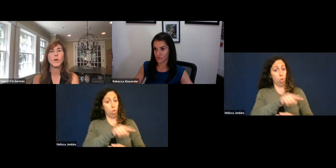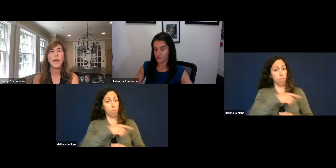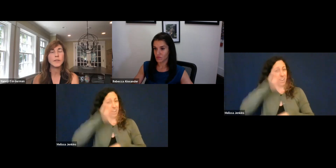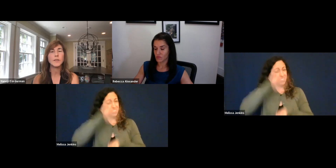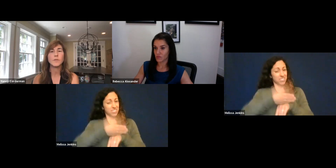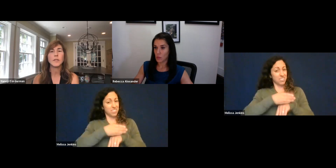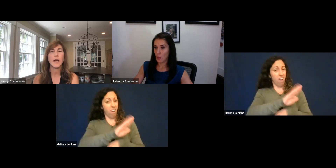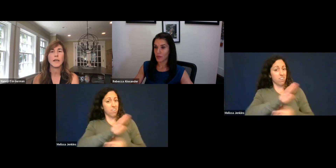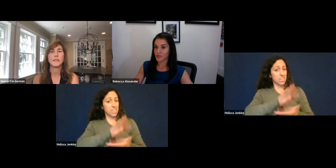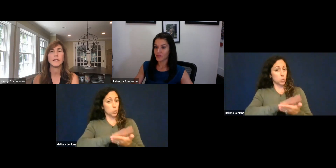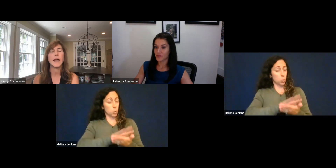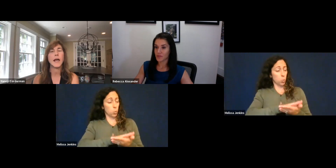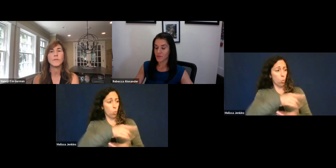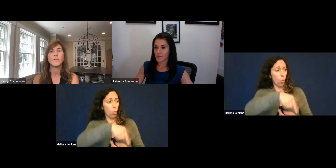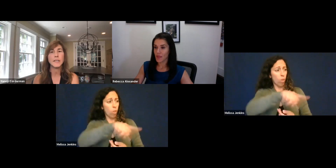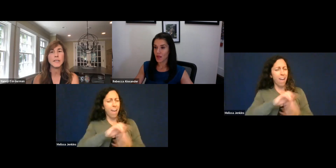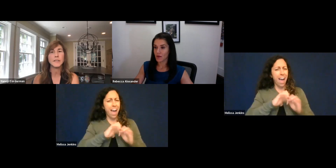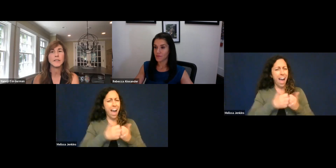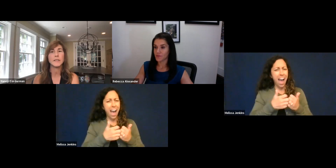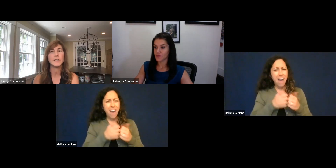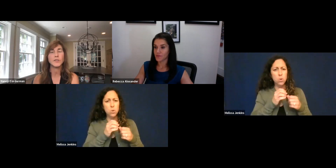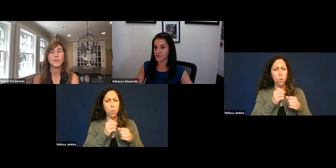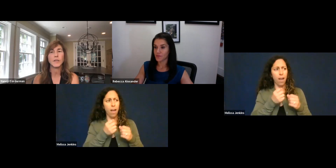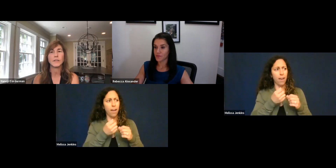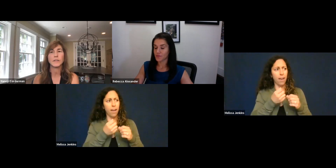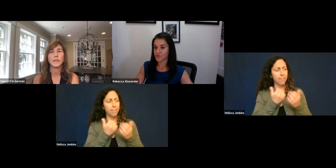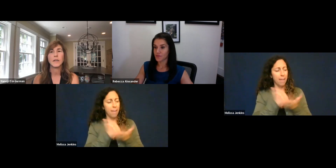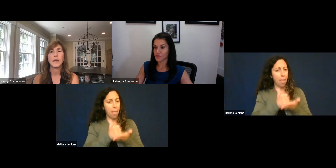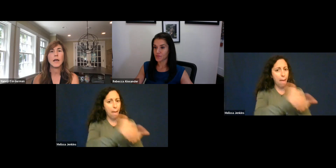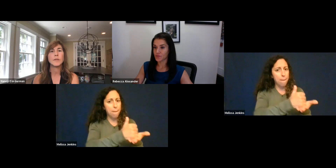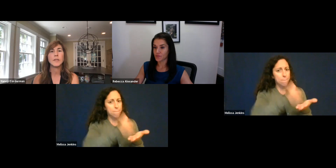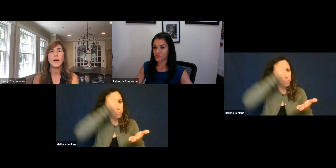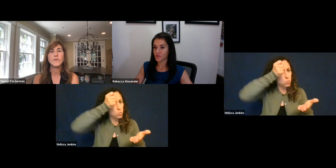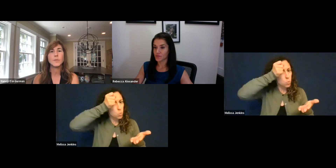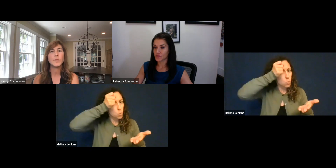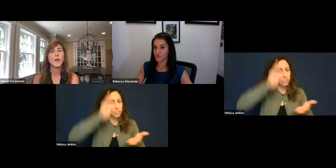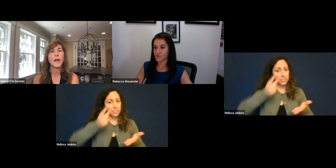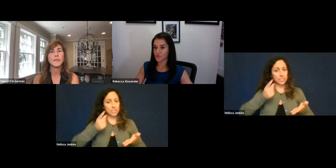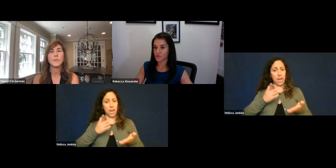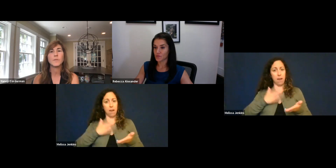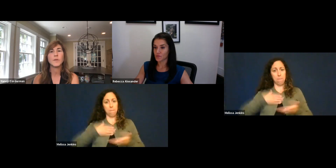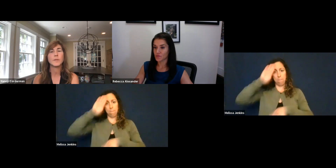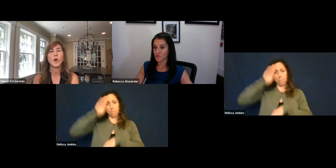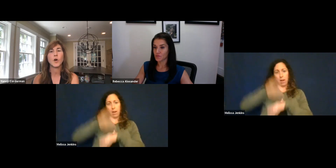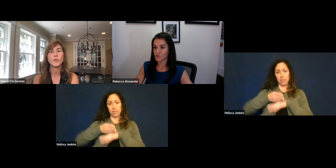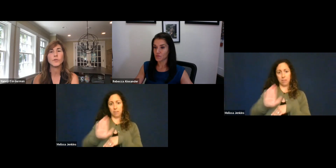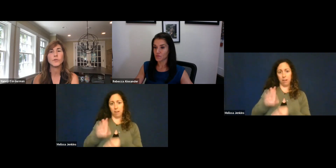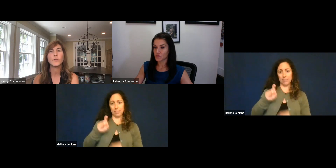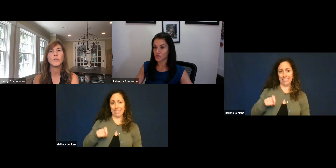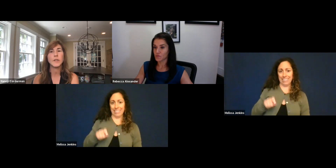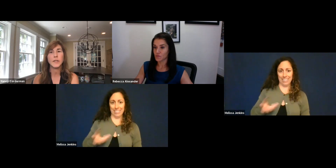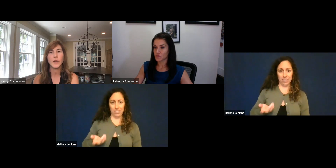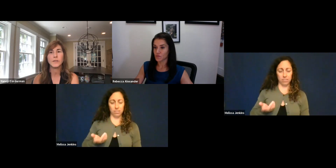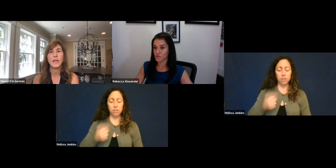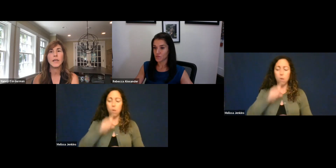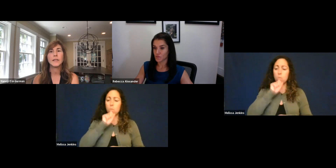heavily relies on how invested the teacher is. I would love to provide them with some articles or videos